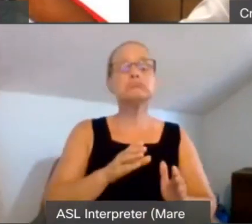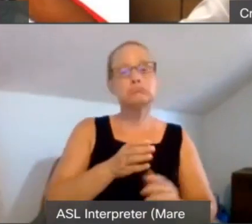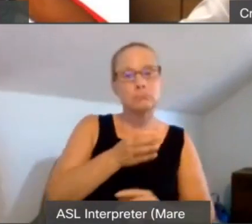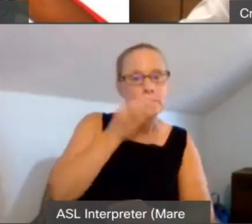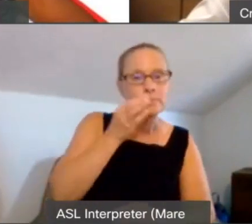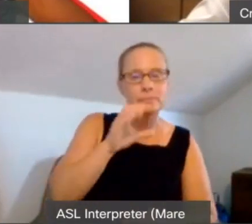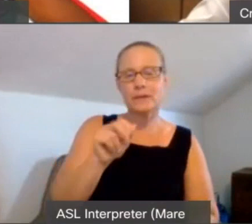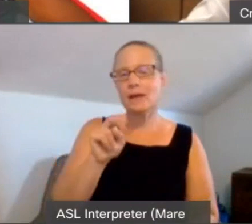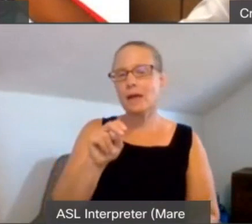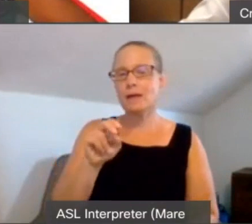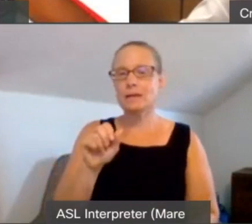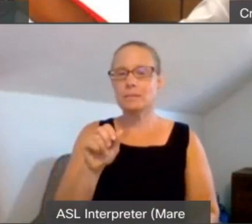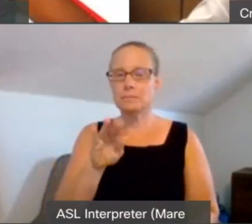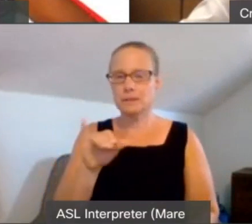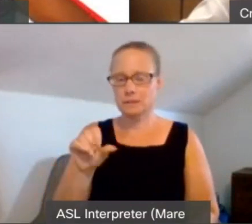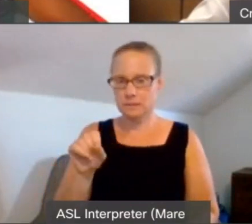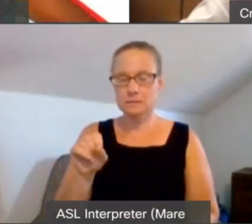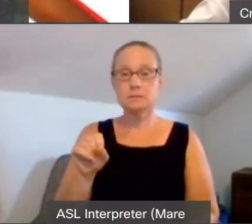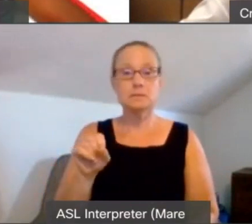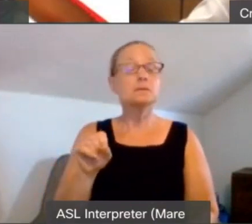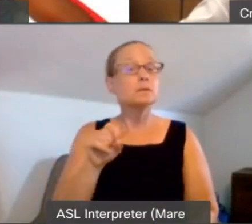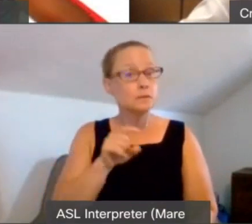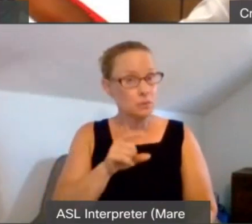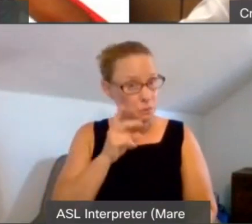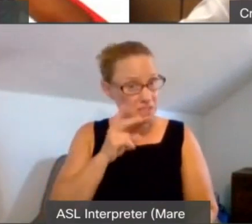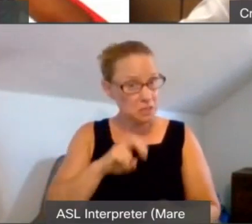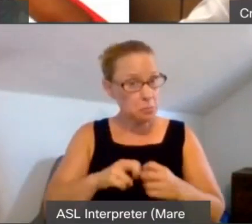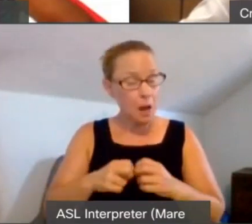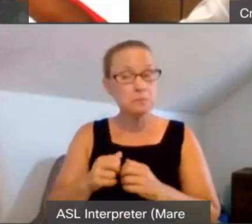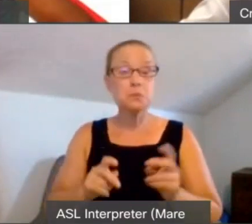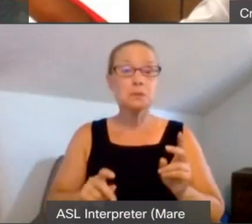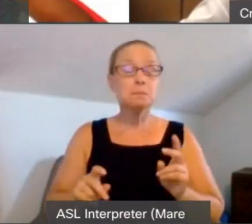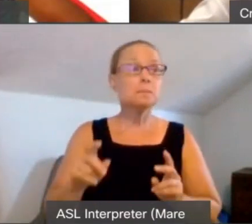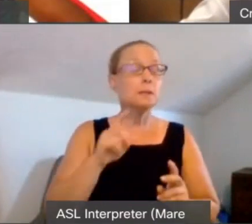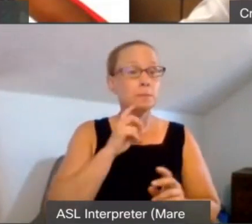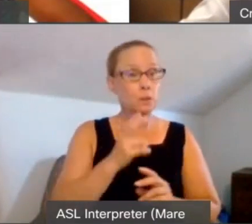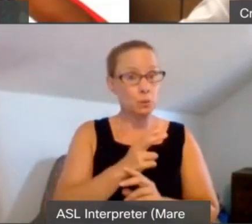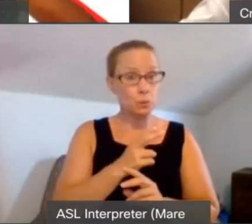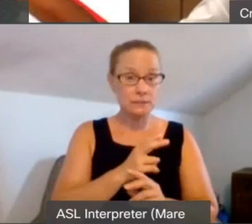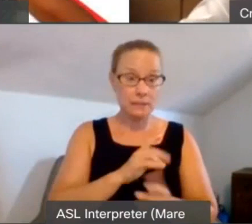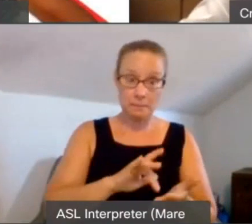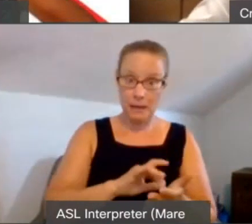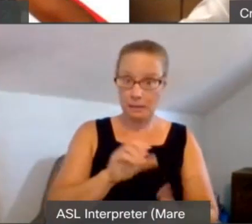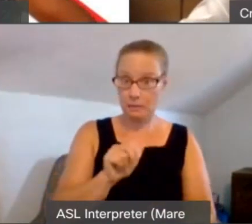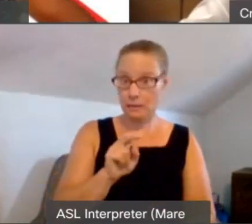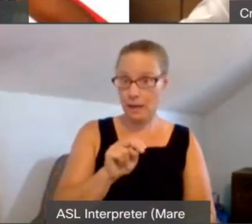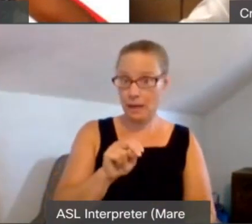any problems with participants using medical cannabis while in drug court programming such as MAT?